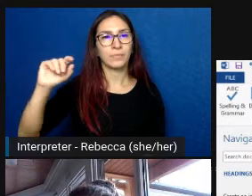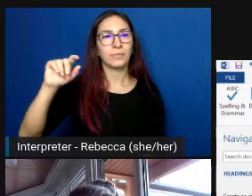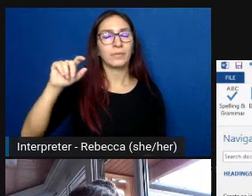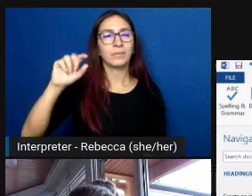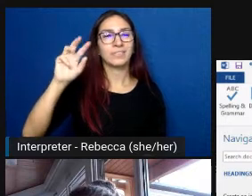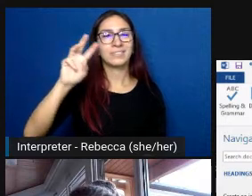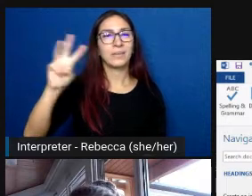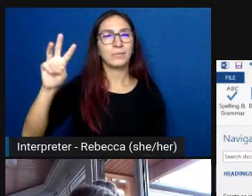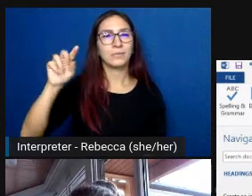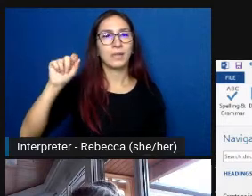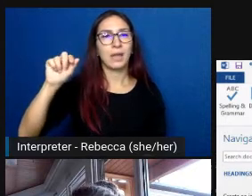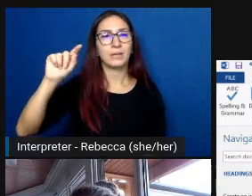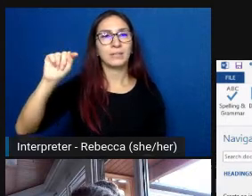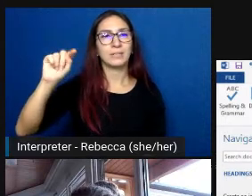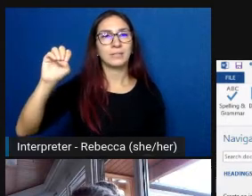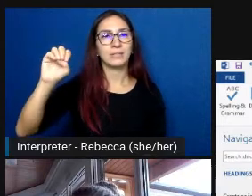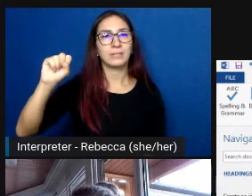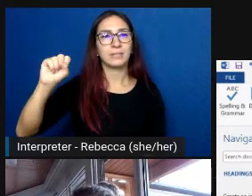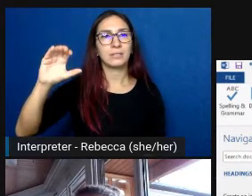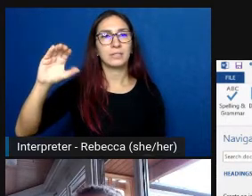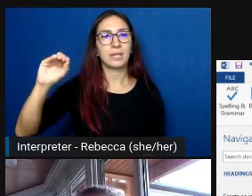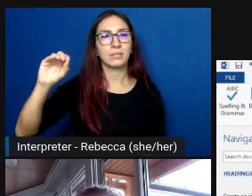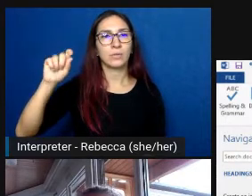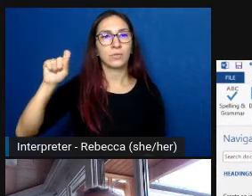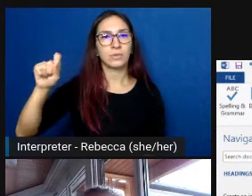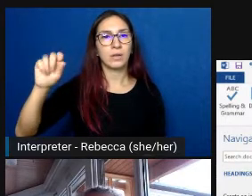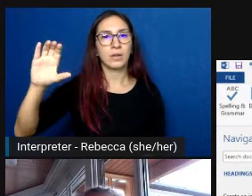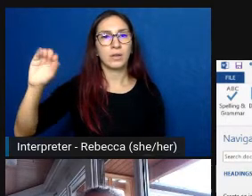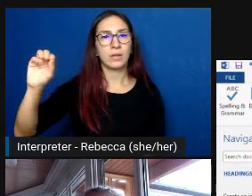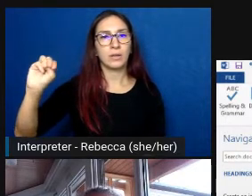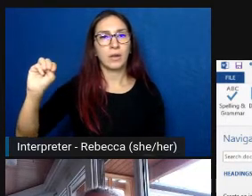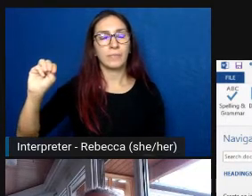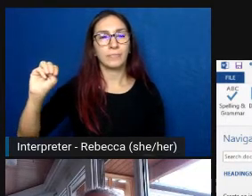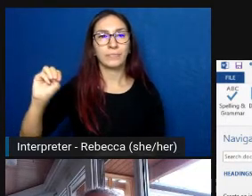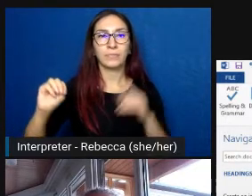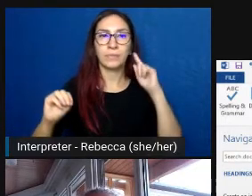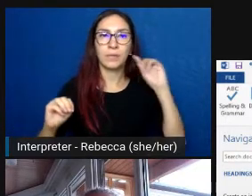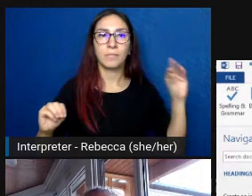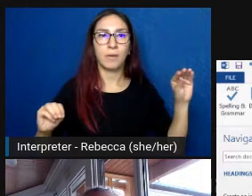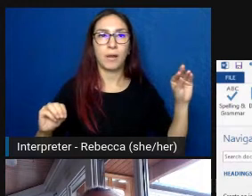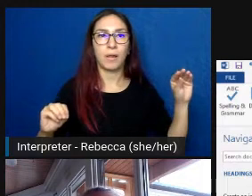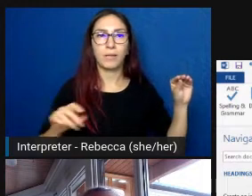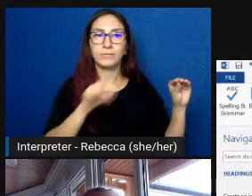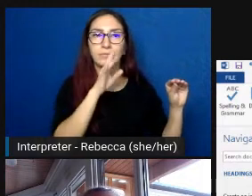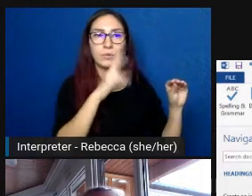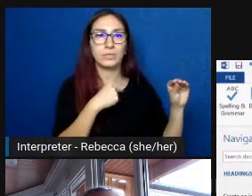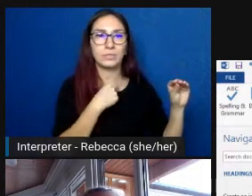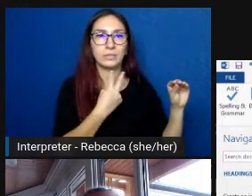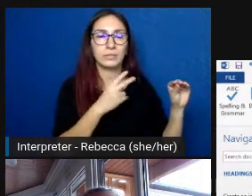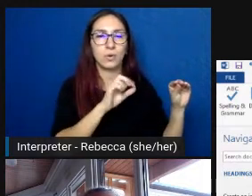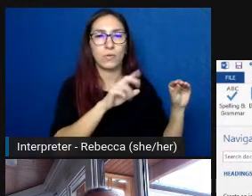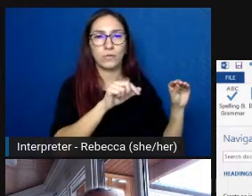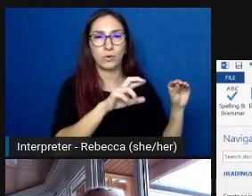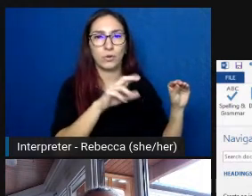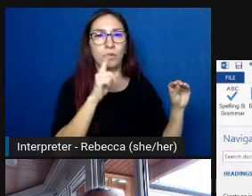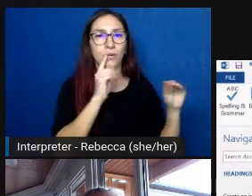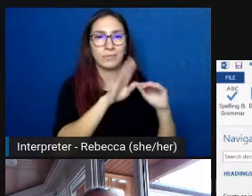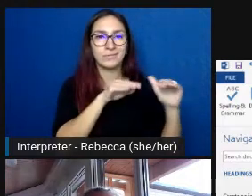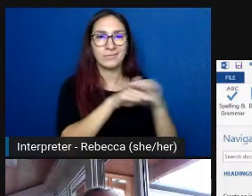[screen reader] Tesco markets super online recipe.